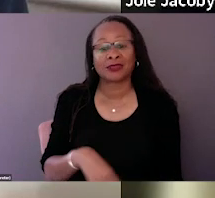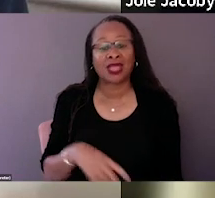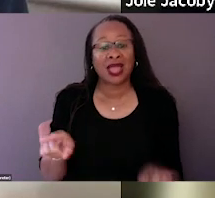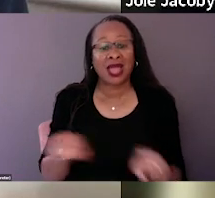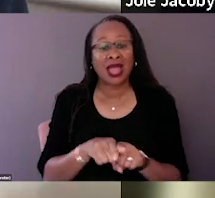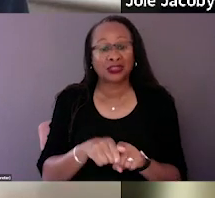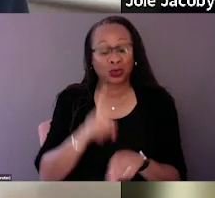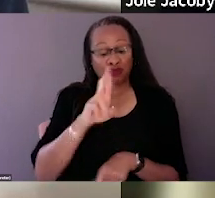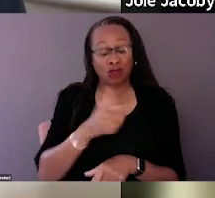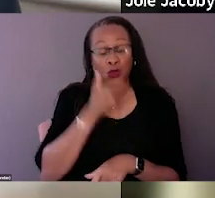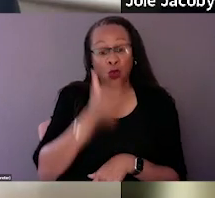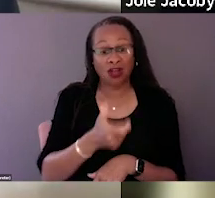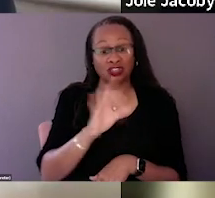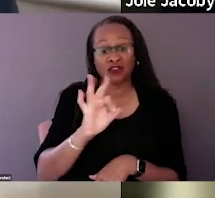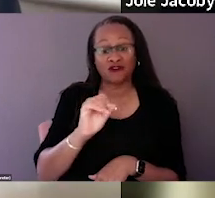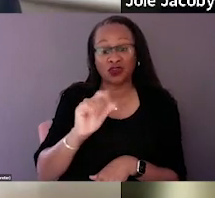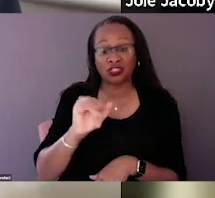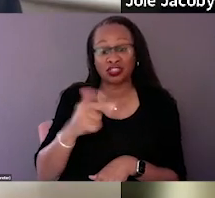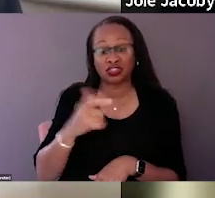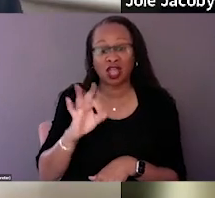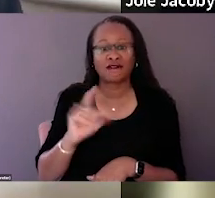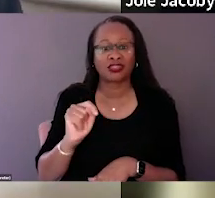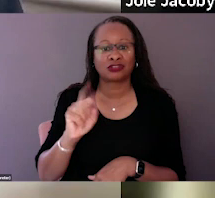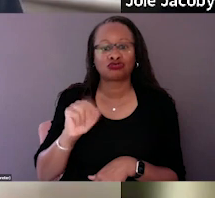of the Trump election for President